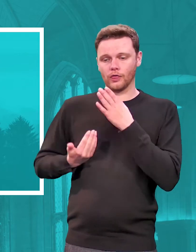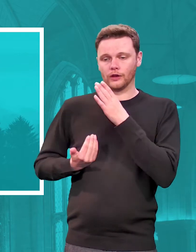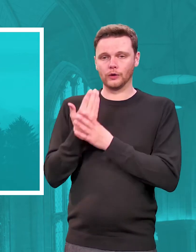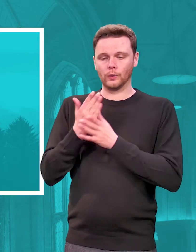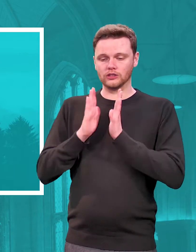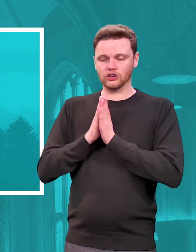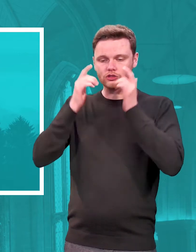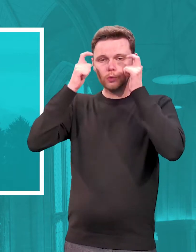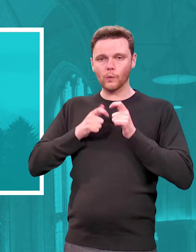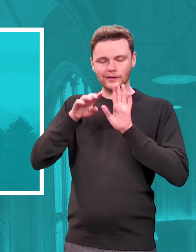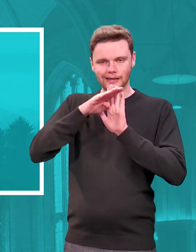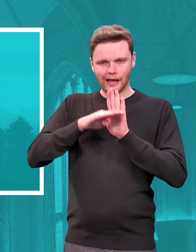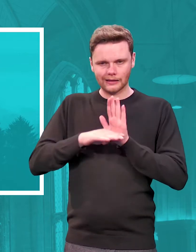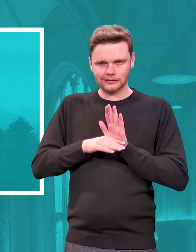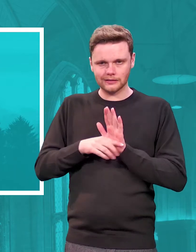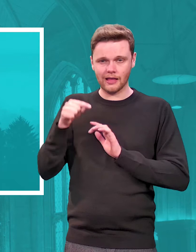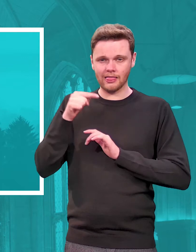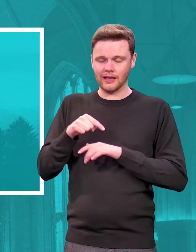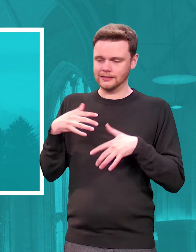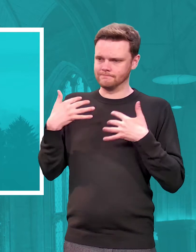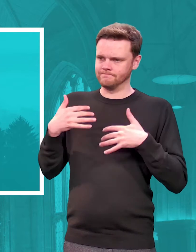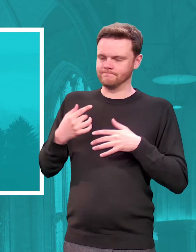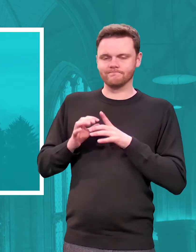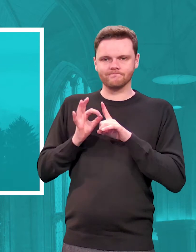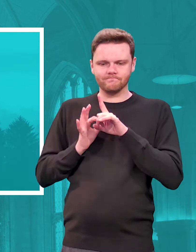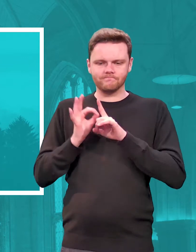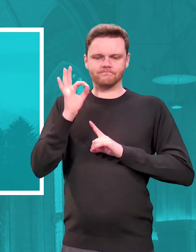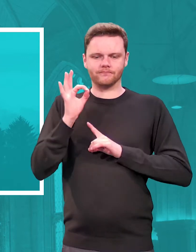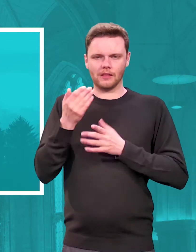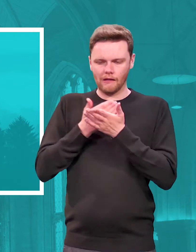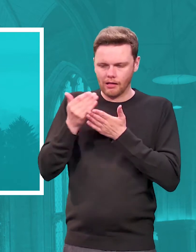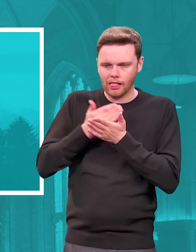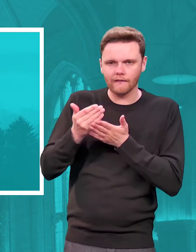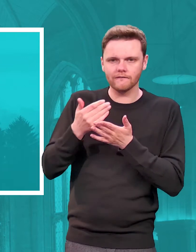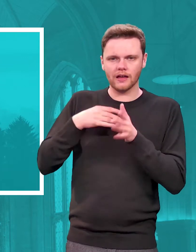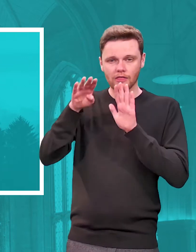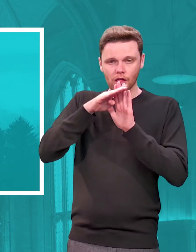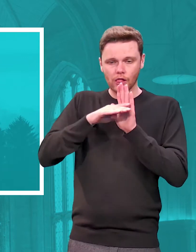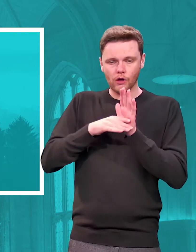which will be a significant attempt to update and clarify the law around Kirk Sessions,